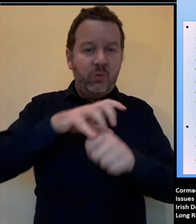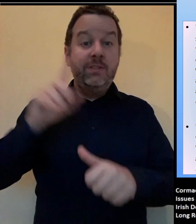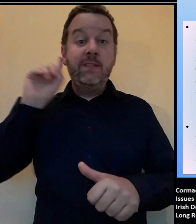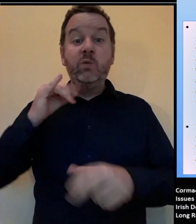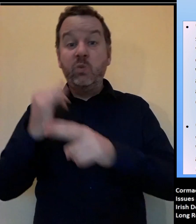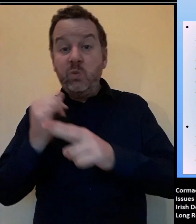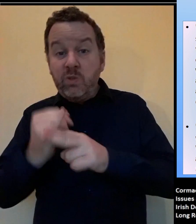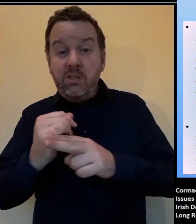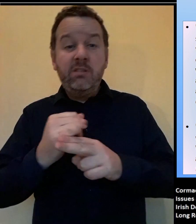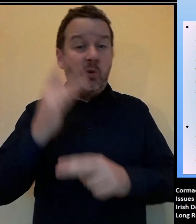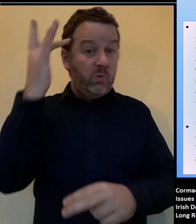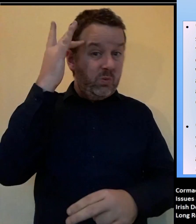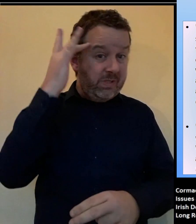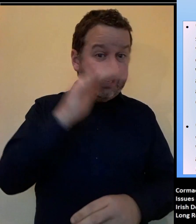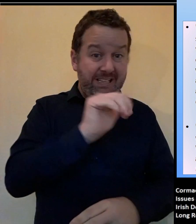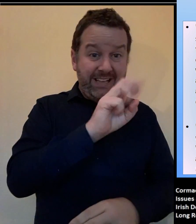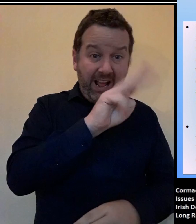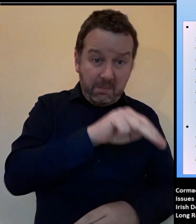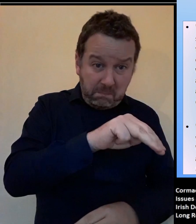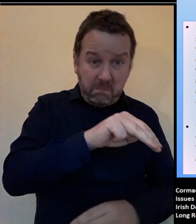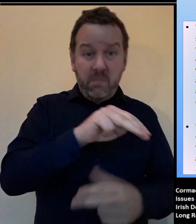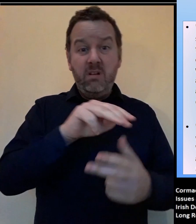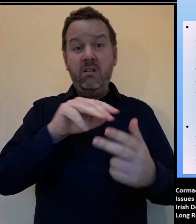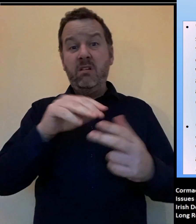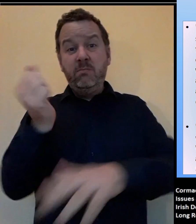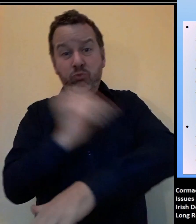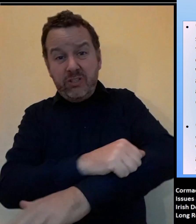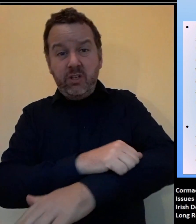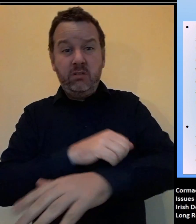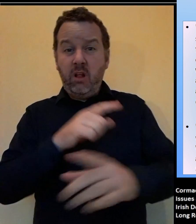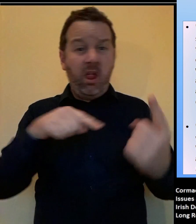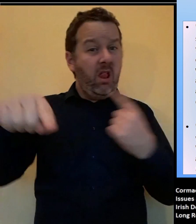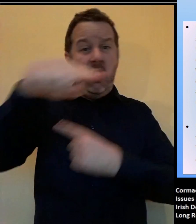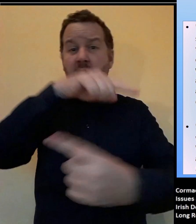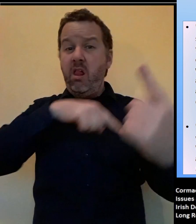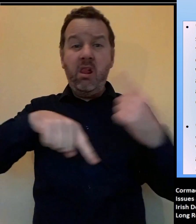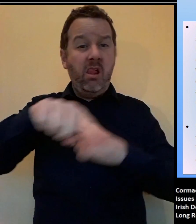including deaf schools, prisons, asylums,